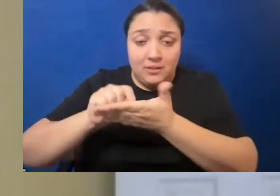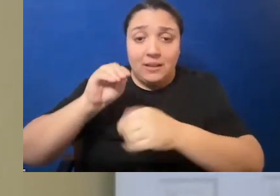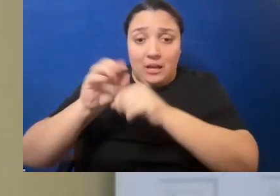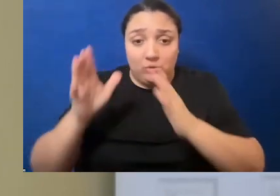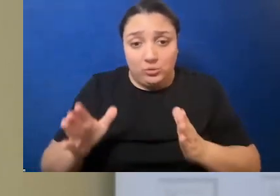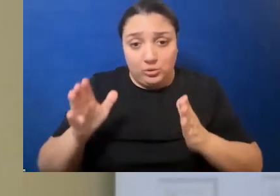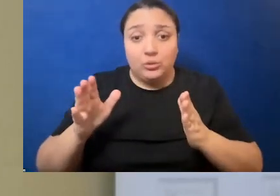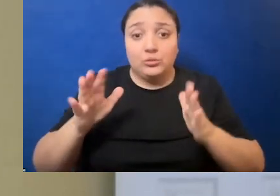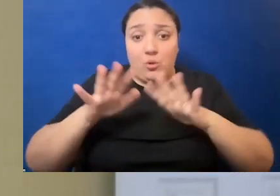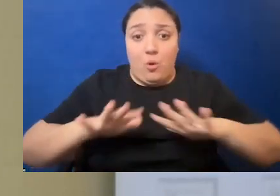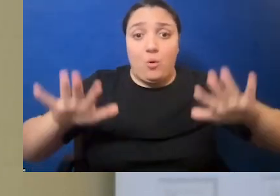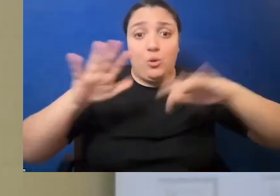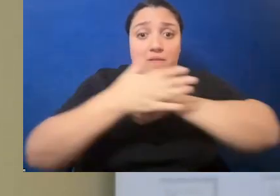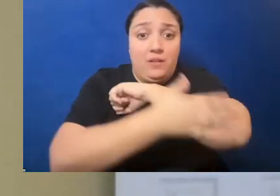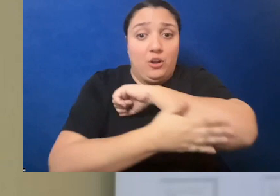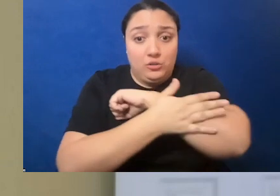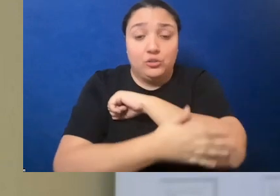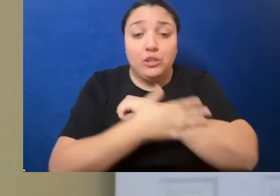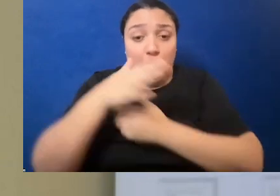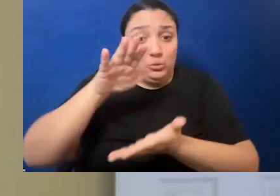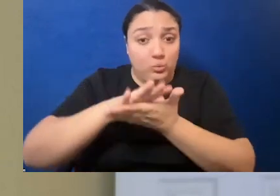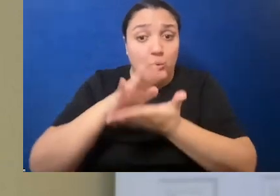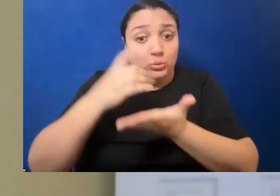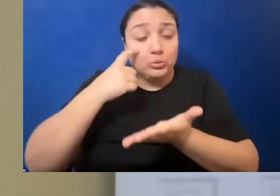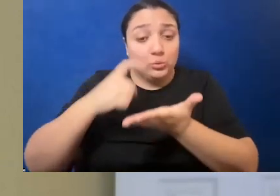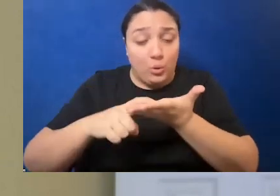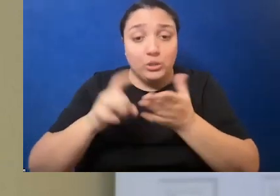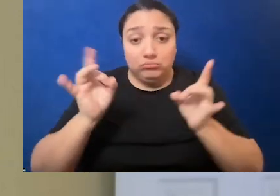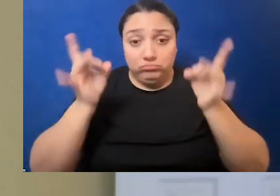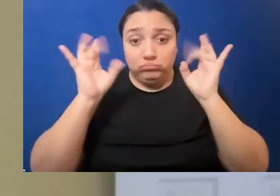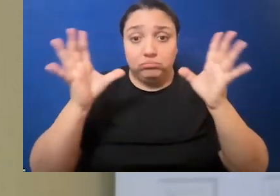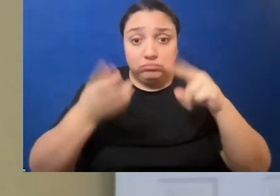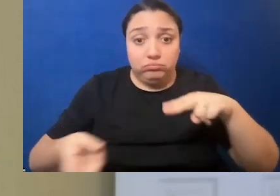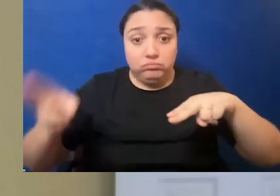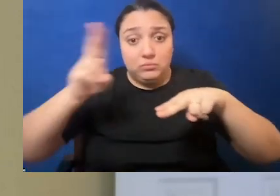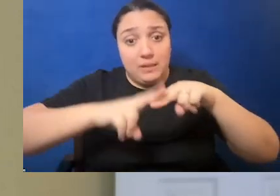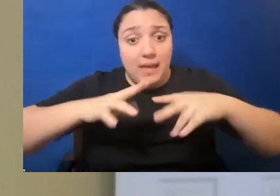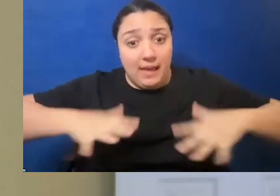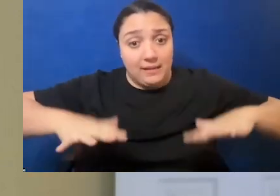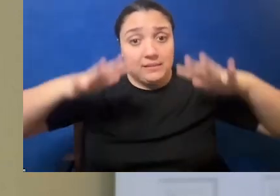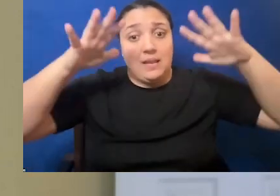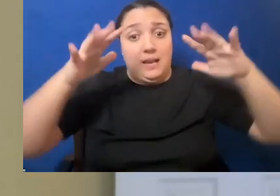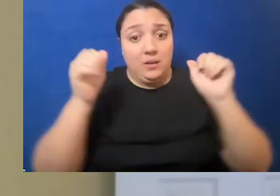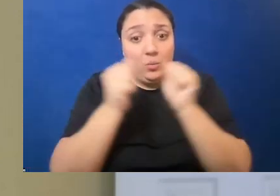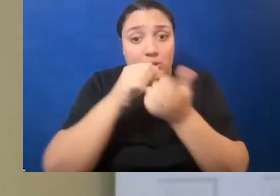ACROSS THE COUNTRY, SCHOOLS ARE SEEING A MARKED INCREASE IN ANXIETY AMONG THE STUDENTS, THE